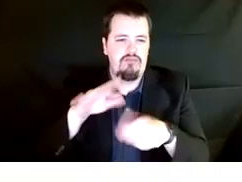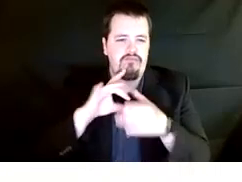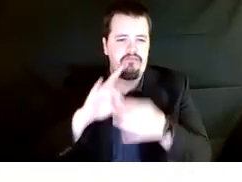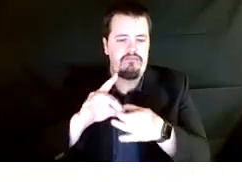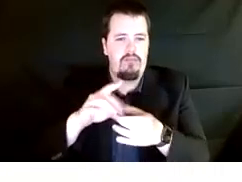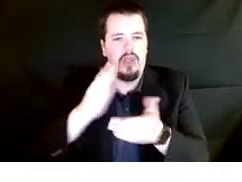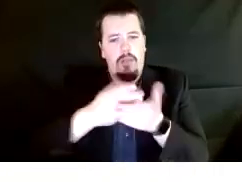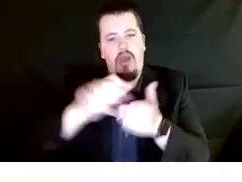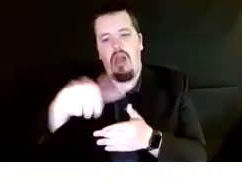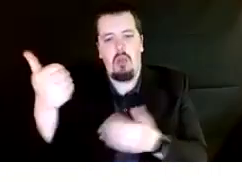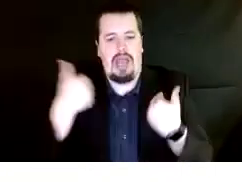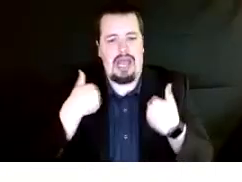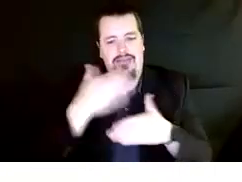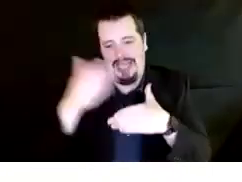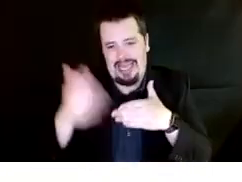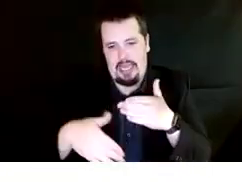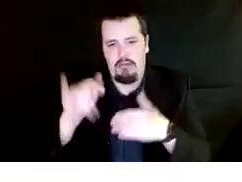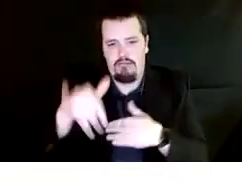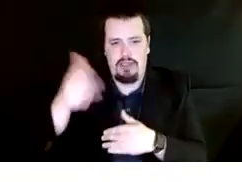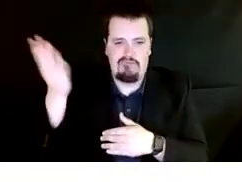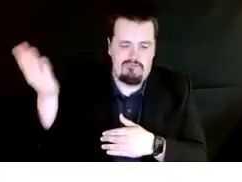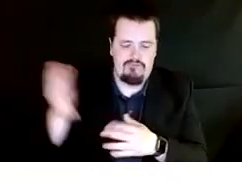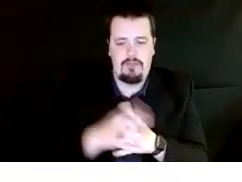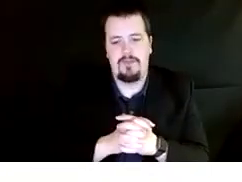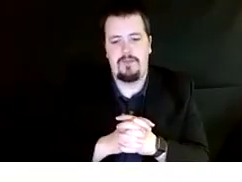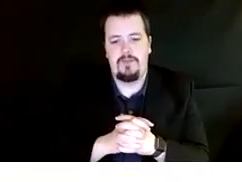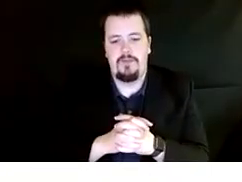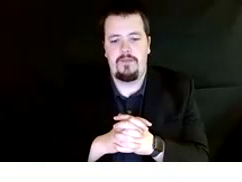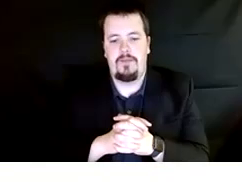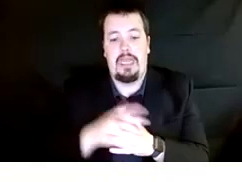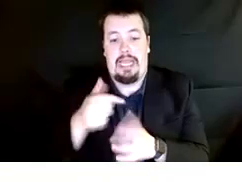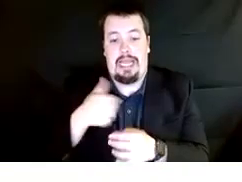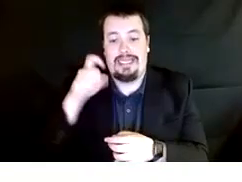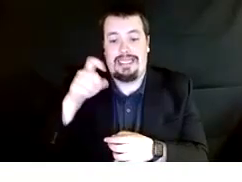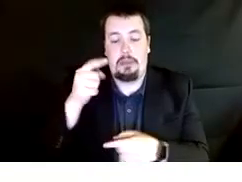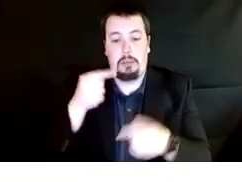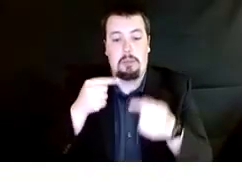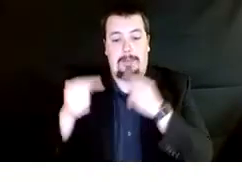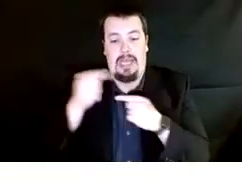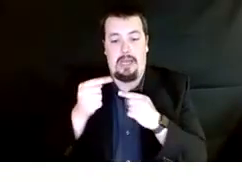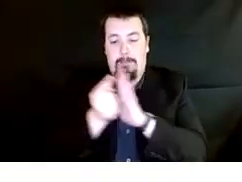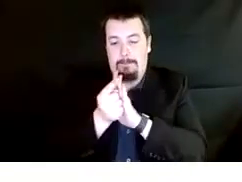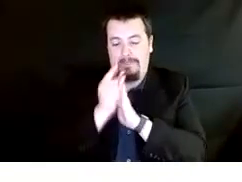that we have at the end of the session, I do need to go back for just a minute and let you know and